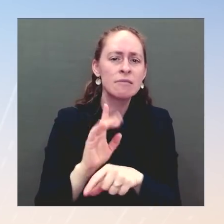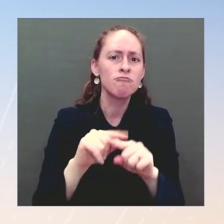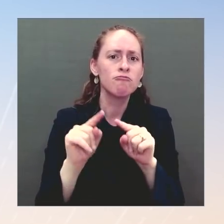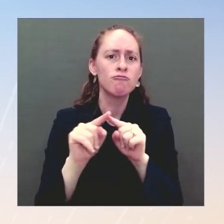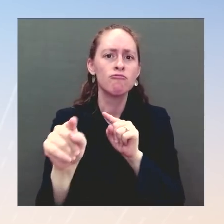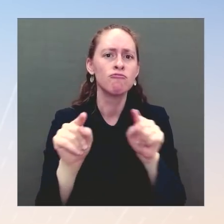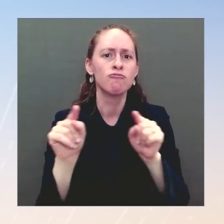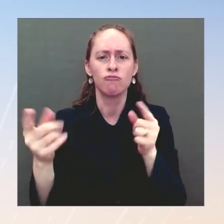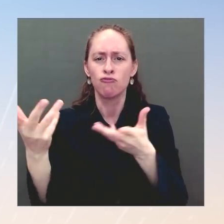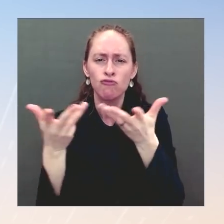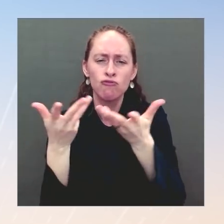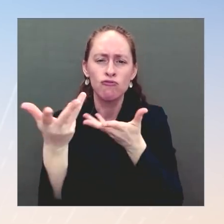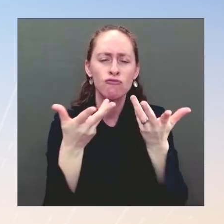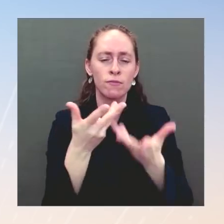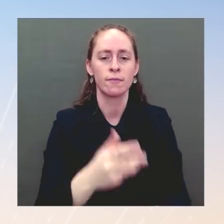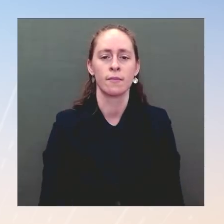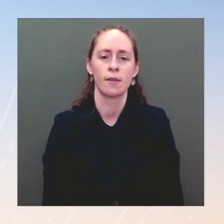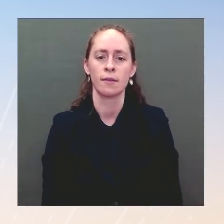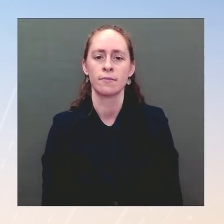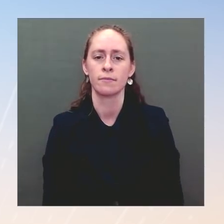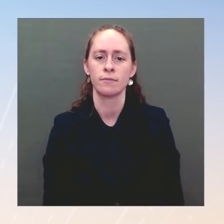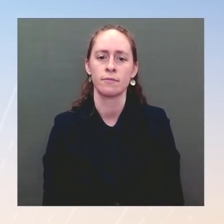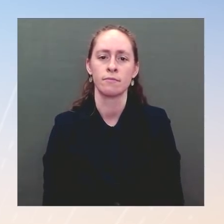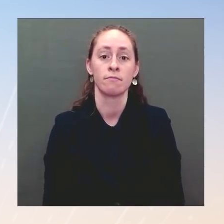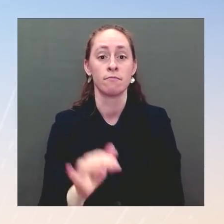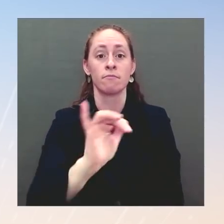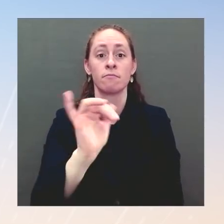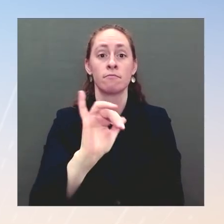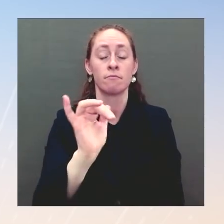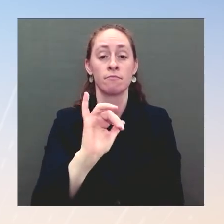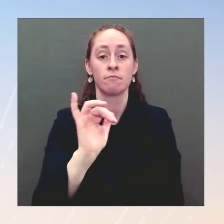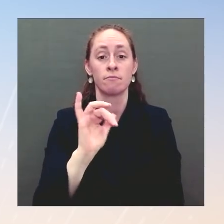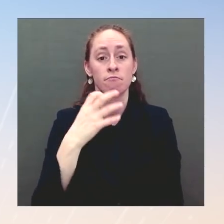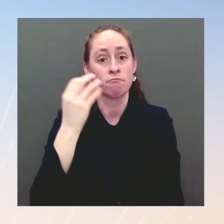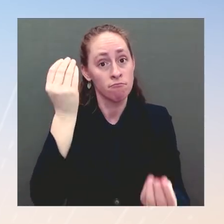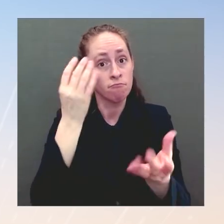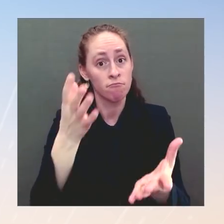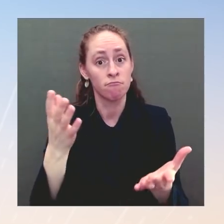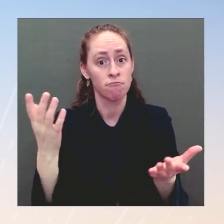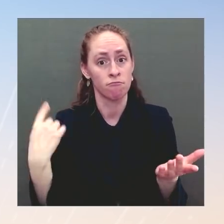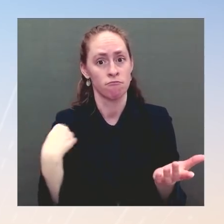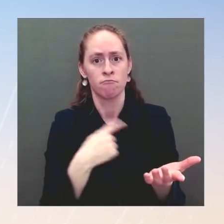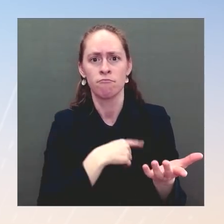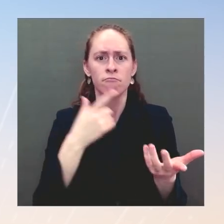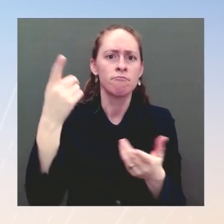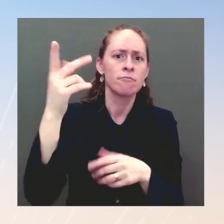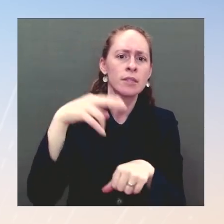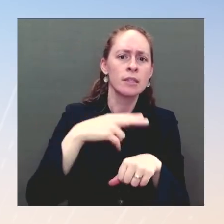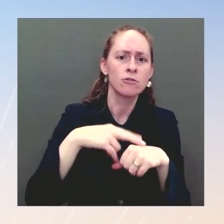you know, we make national security decisions based on what's best for our country's national security, not on the latest polling.